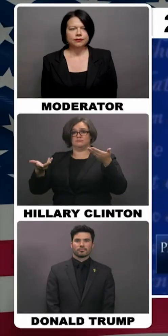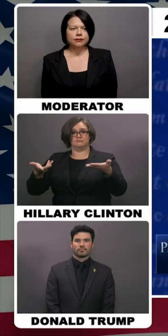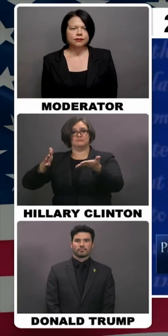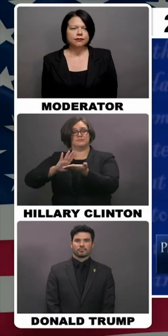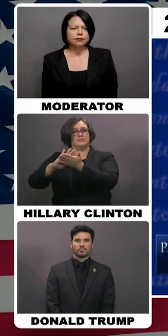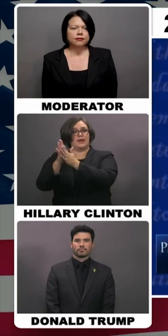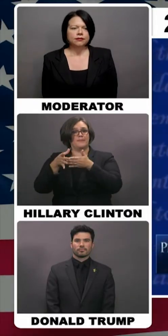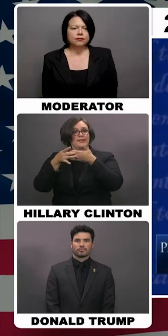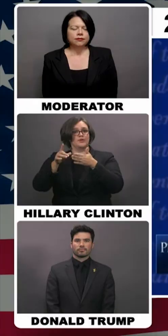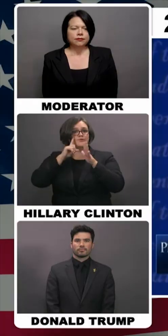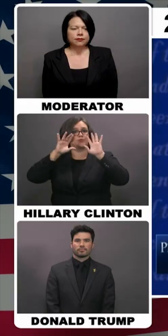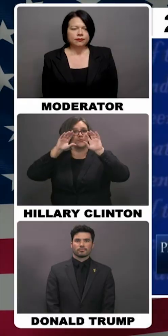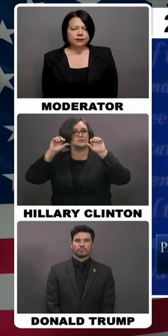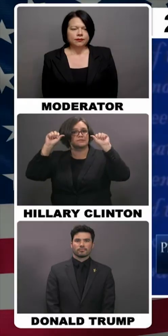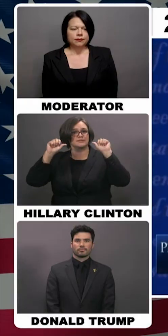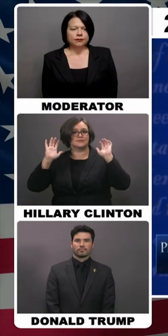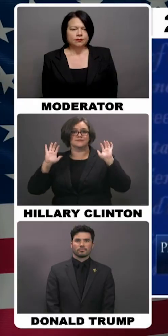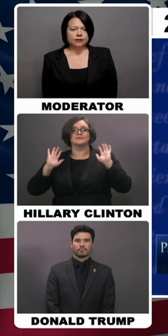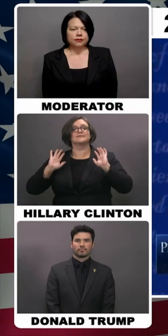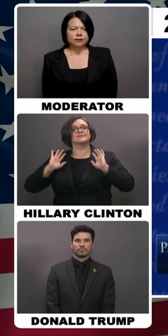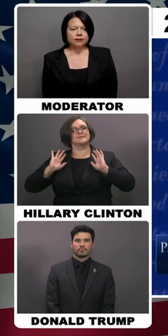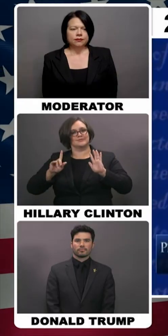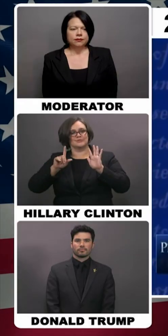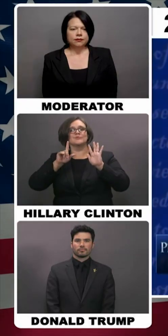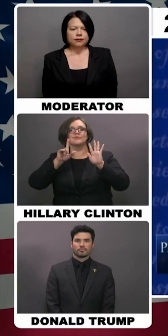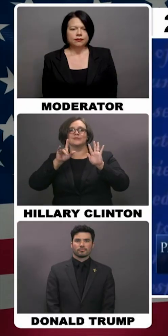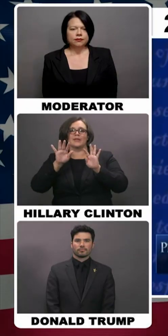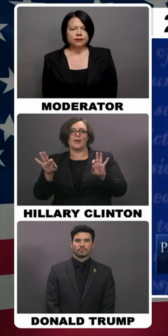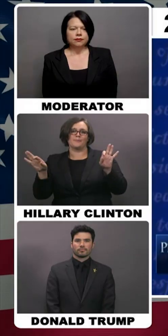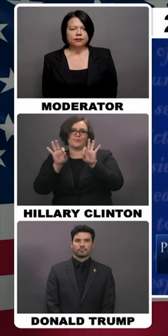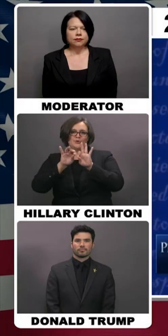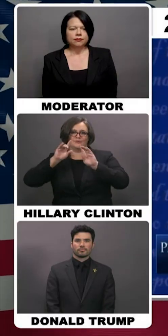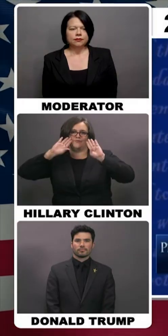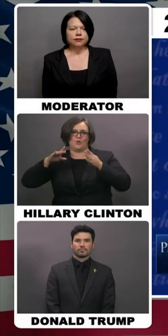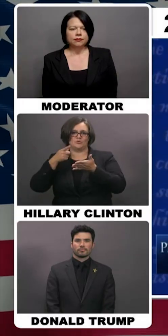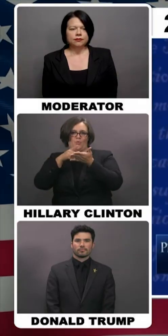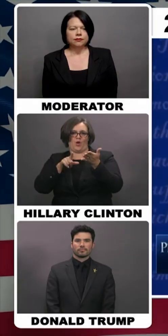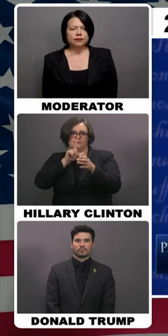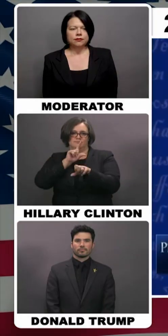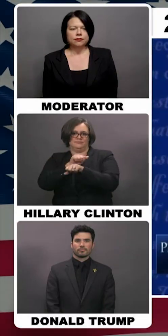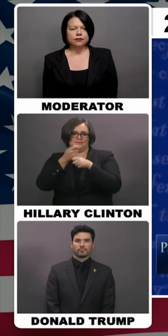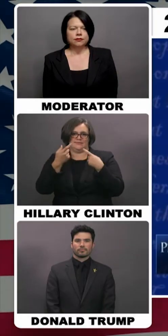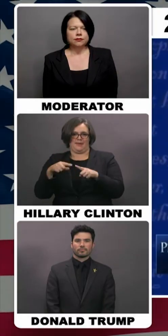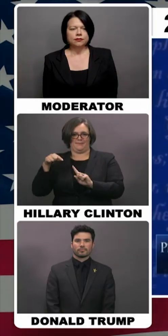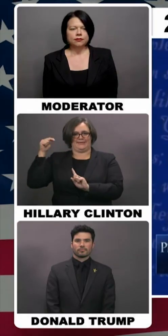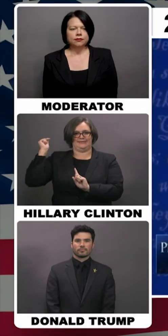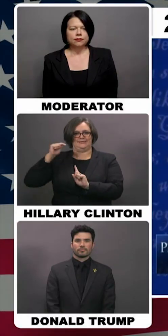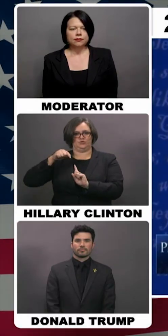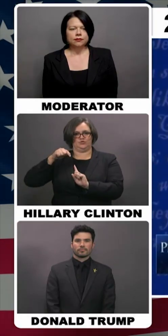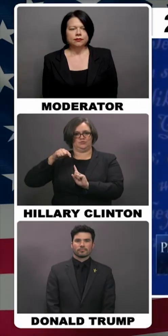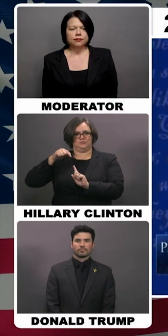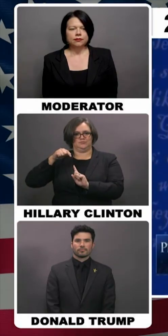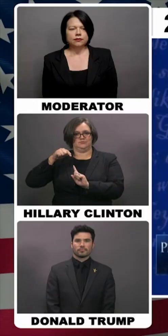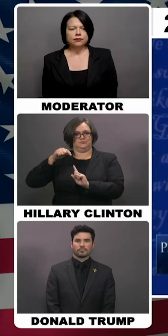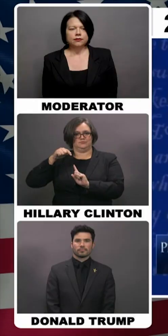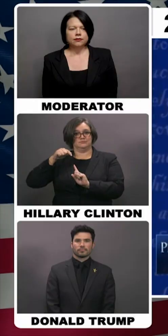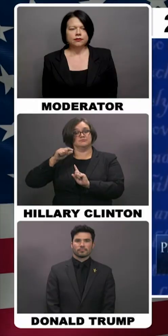But you know, let's talk about what's really going on here, Martha, because our intelligence community just came out